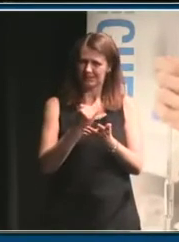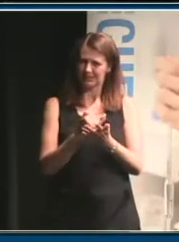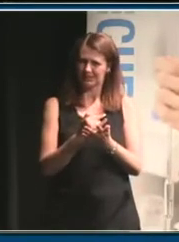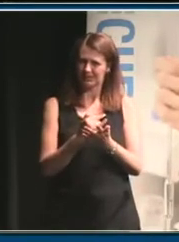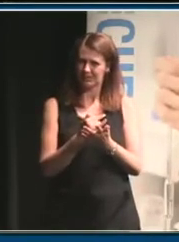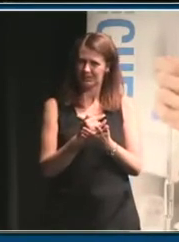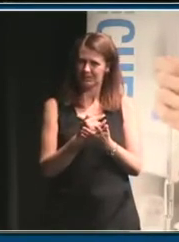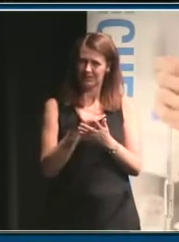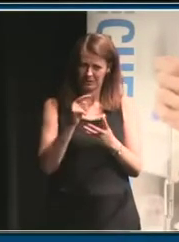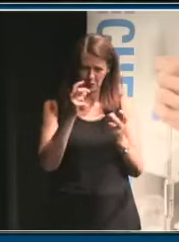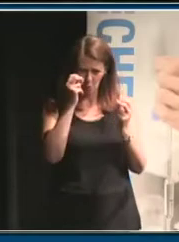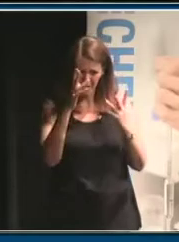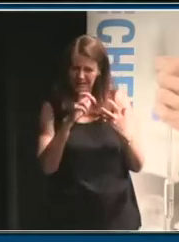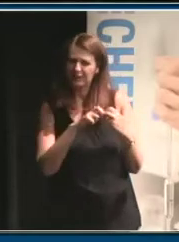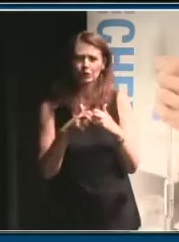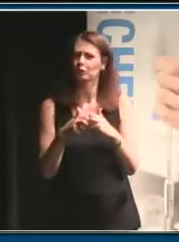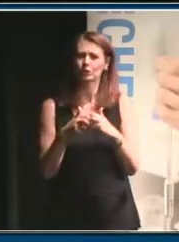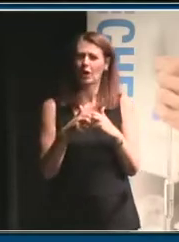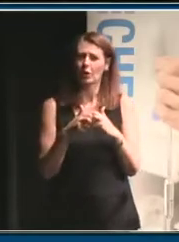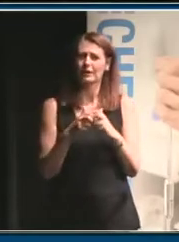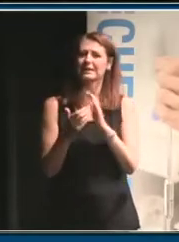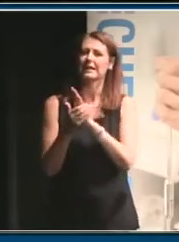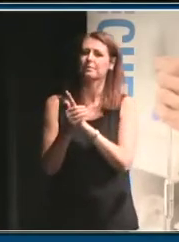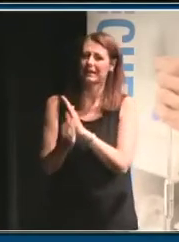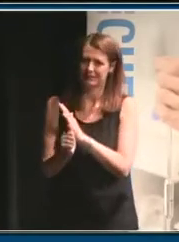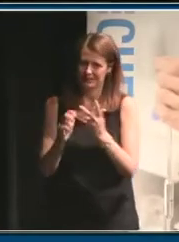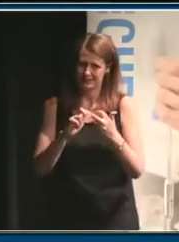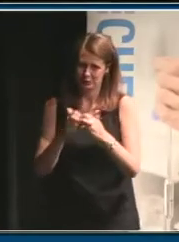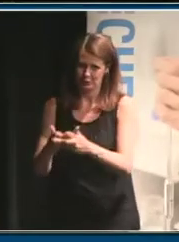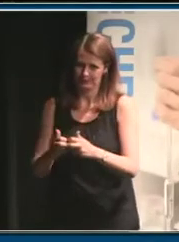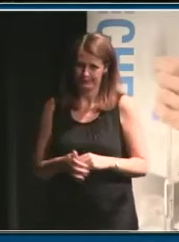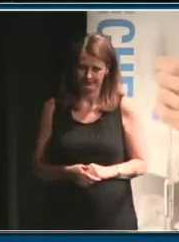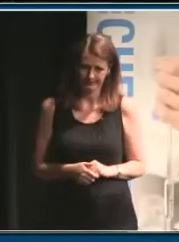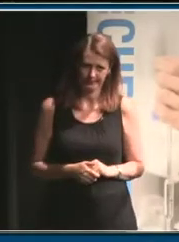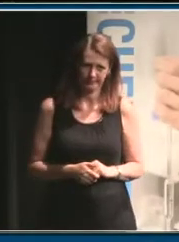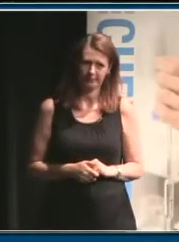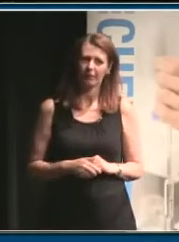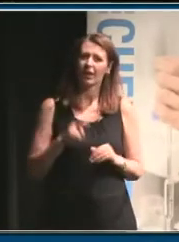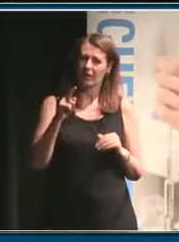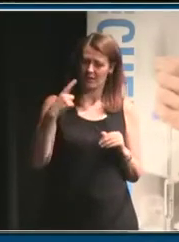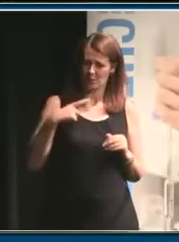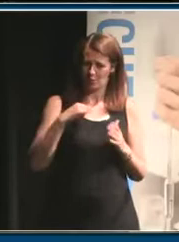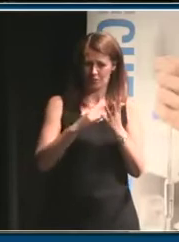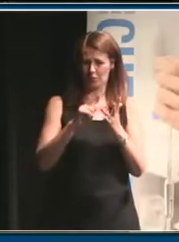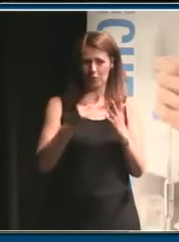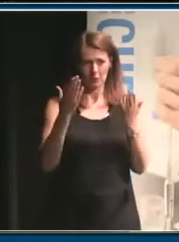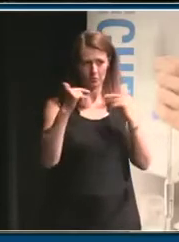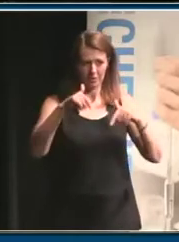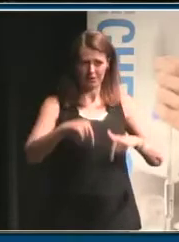awareness issue, it's an ability issue and that's why what's so cool about being here in Victoria